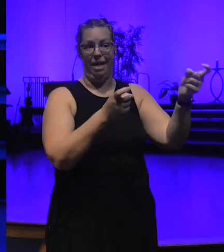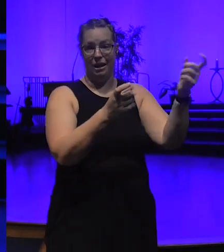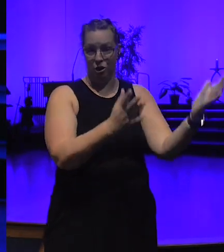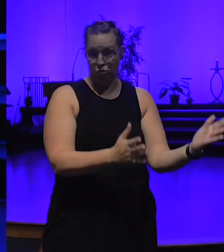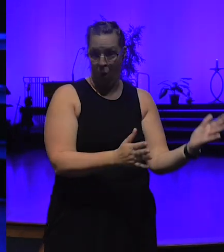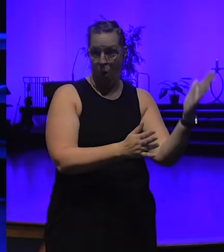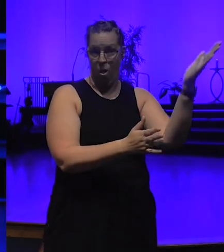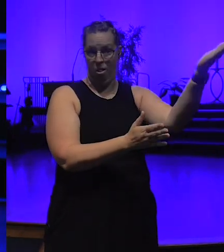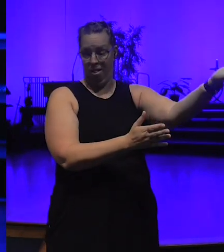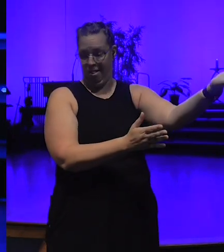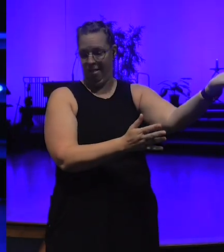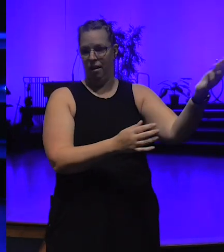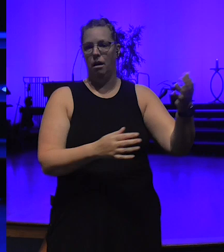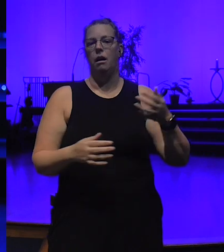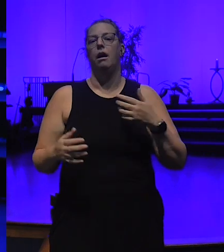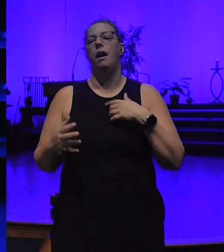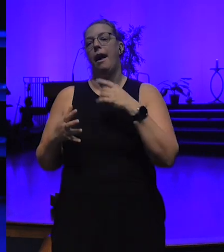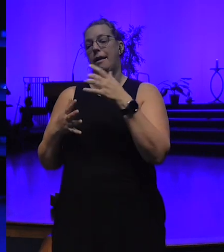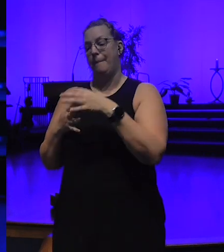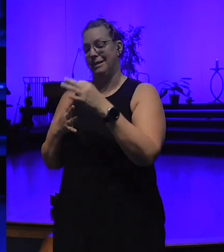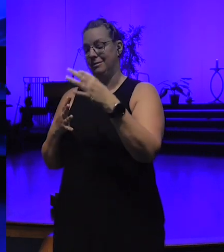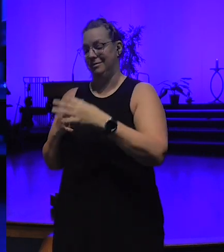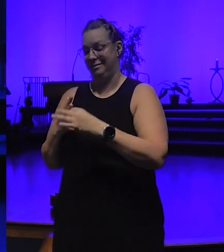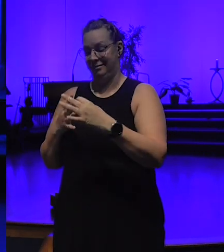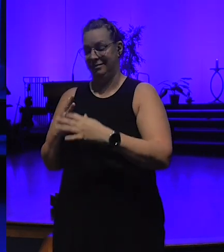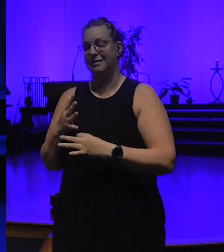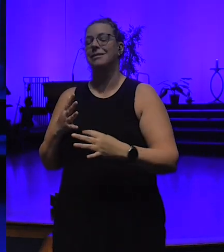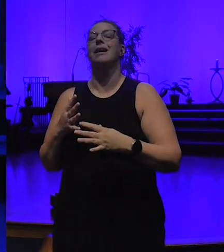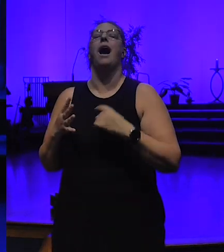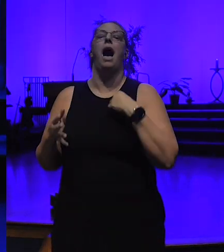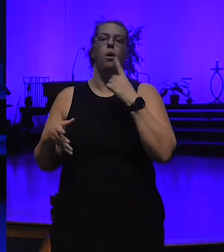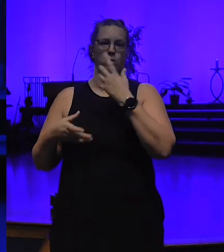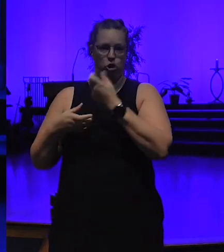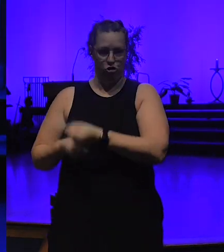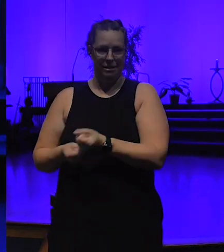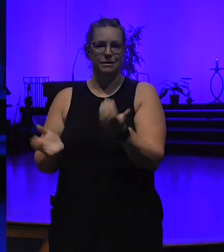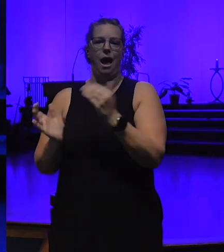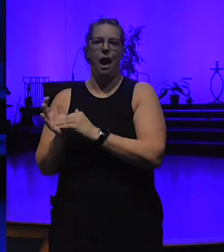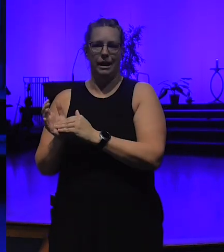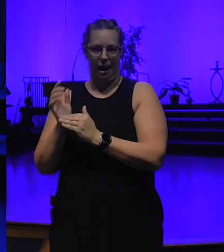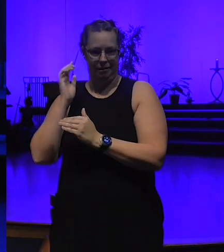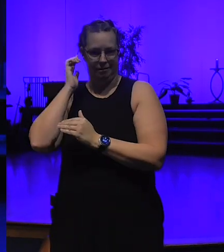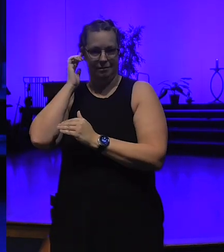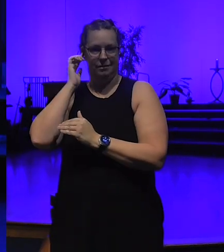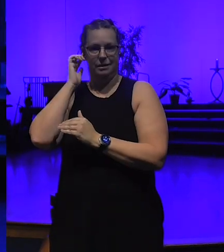that I can choose trust again that I'll get there when I'll get there but I'm not going to lose my